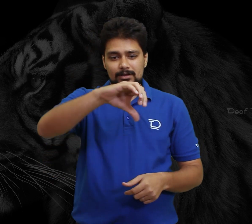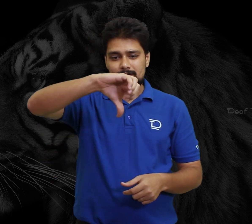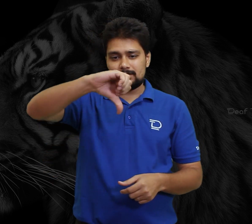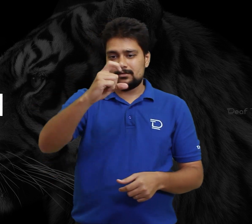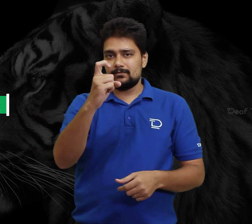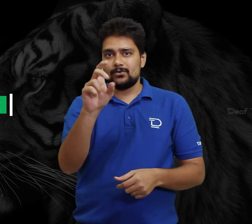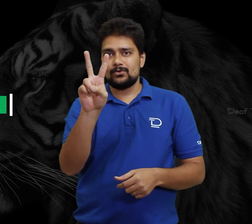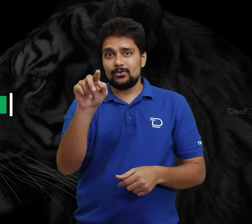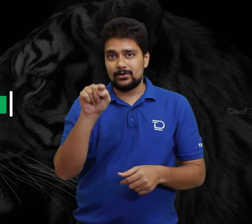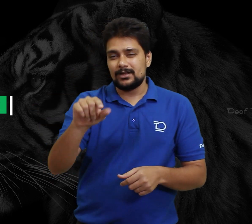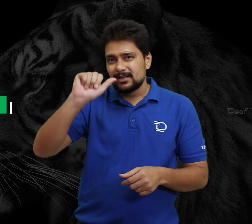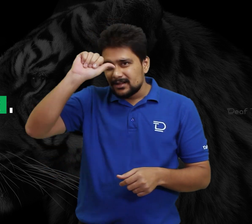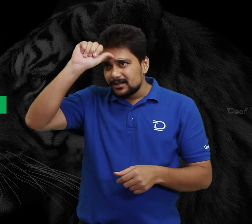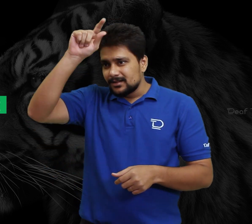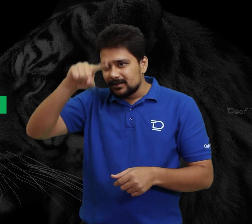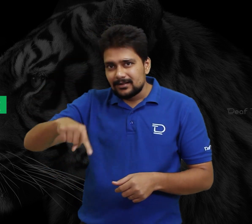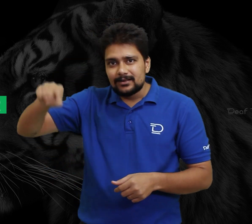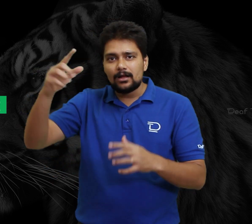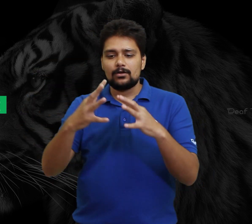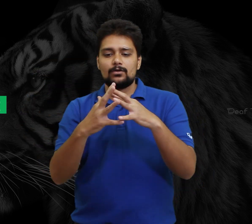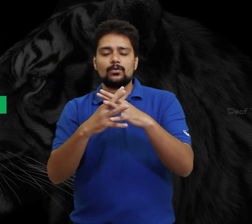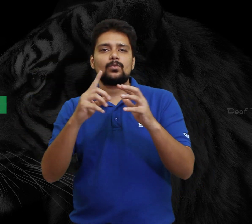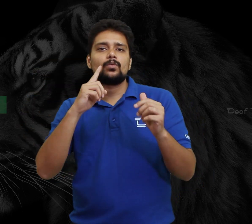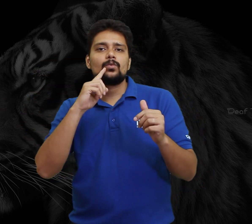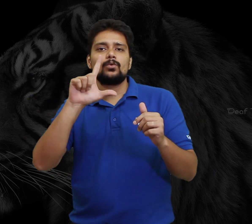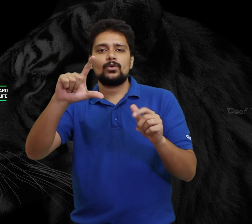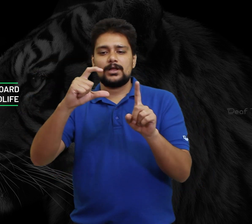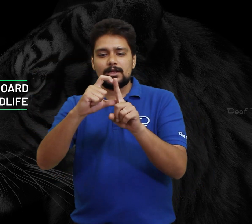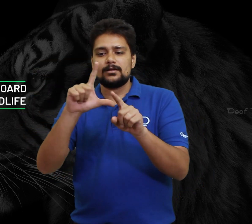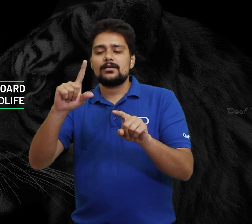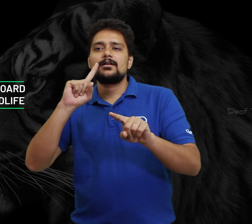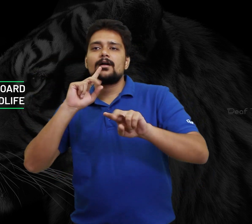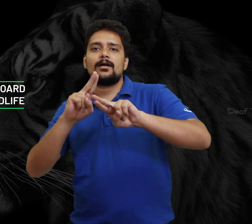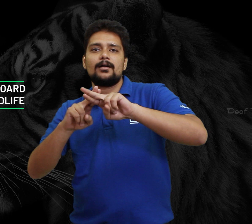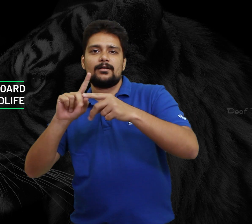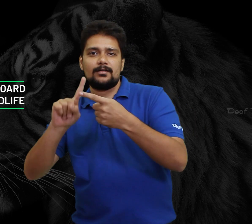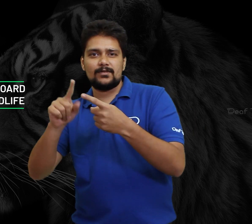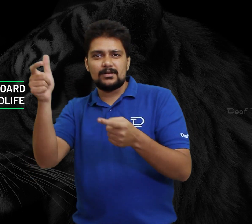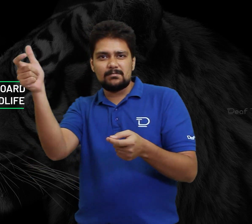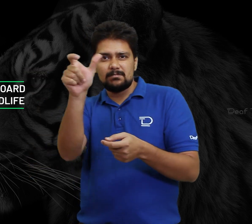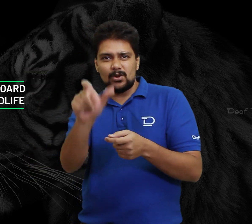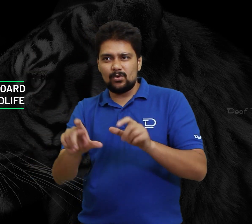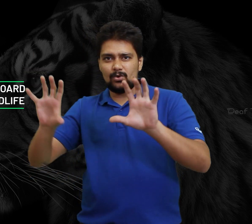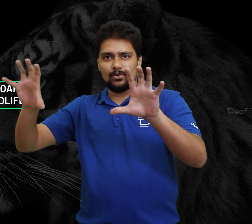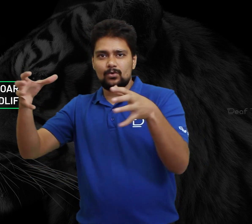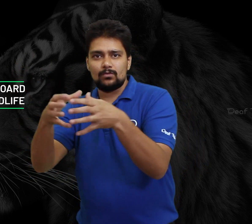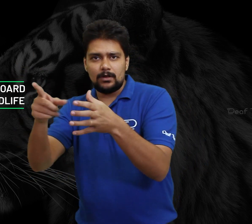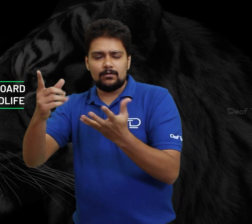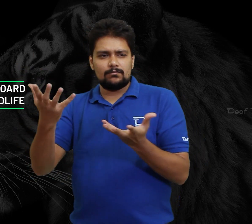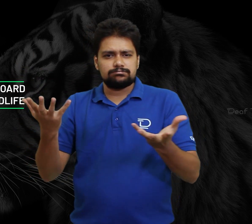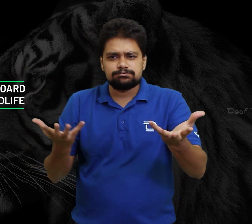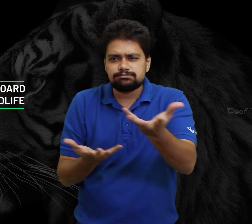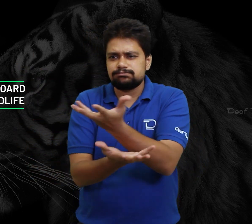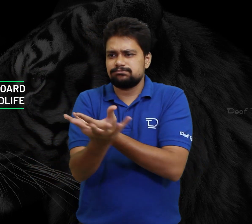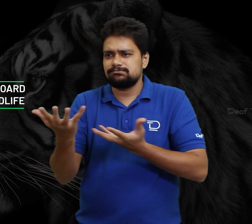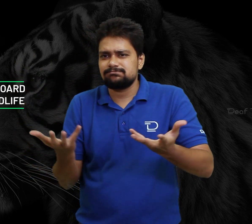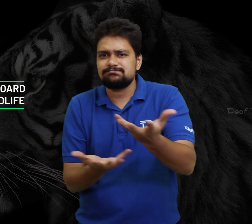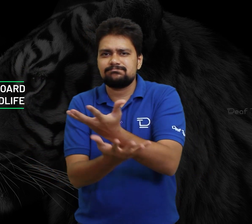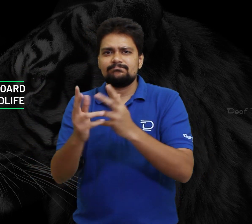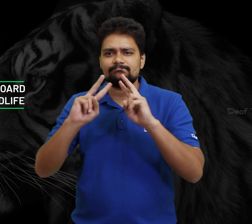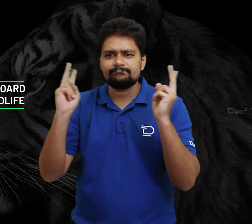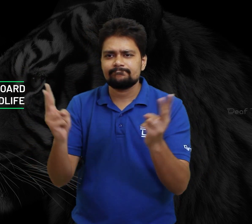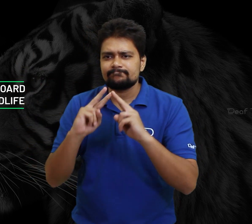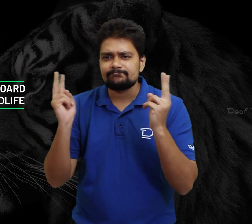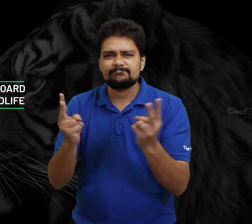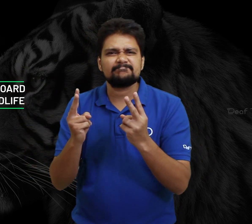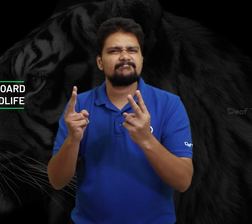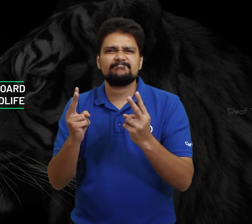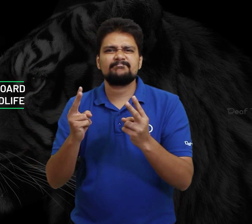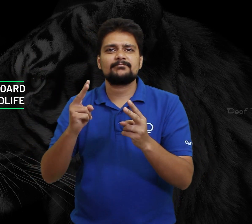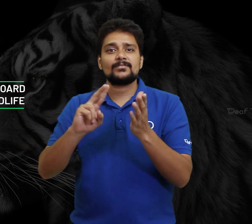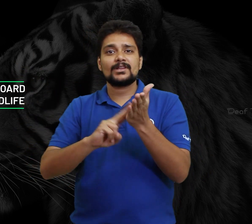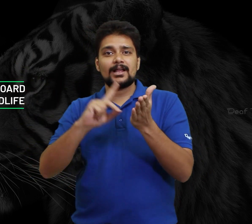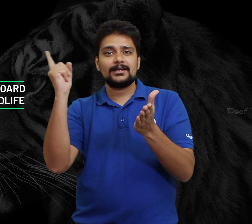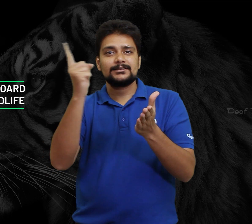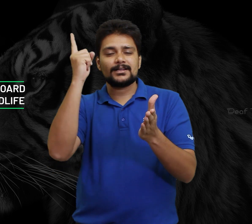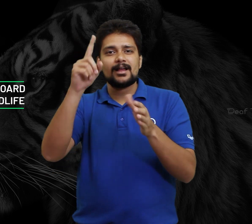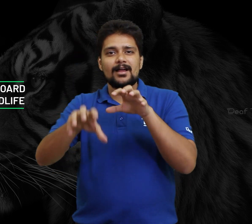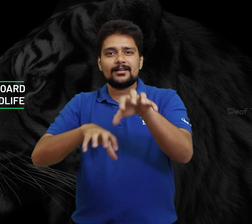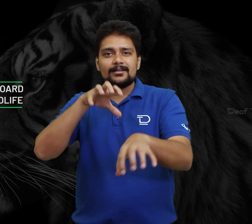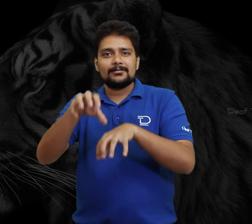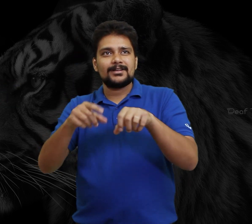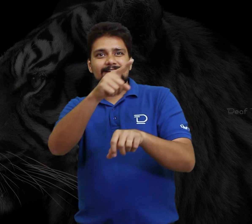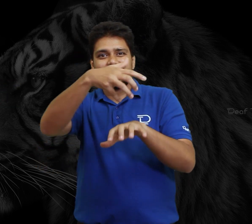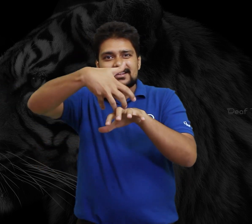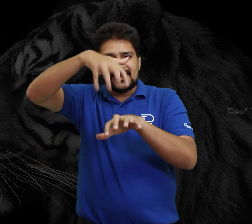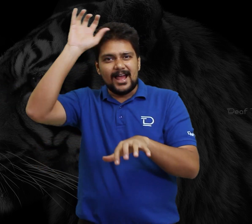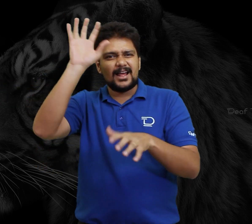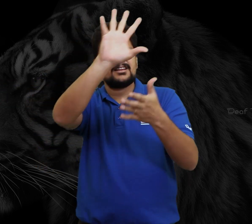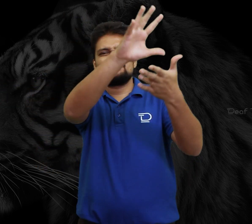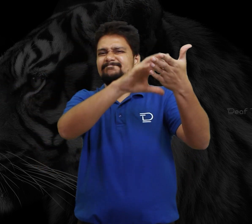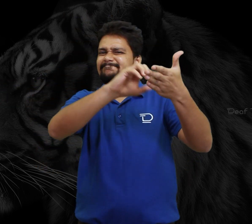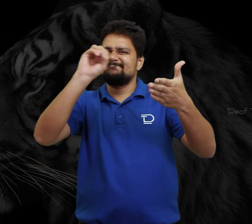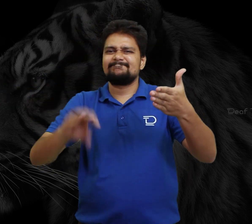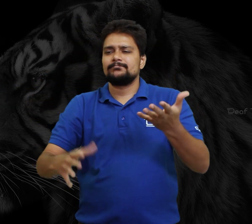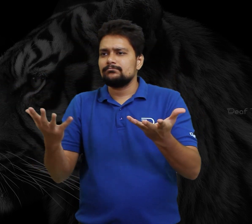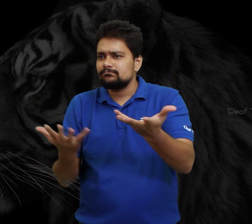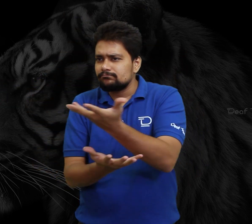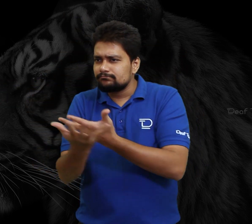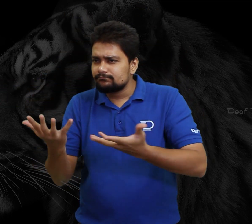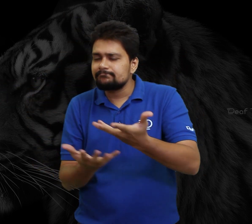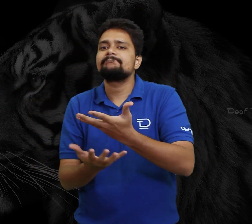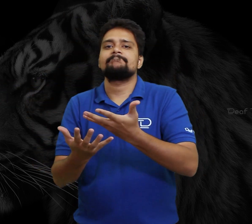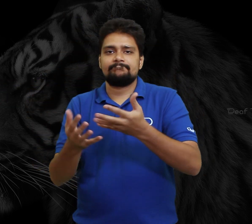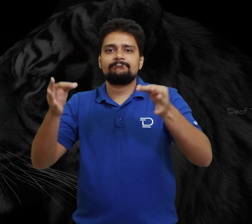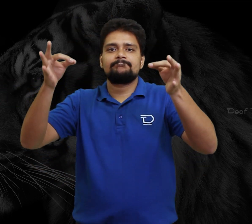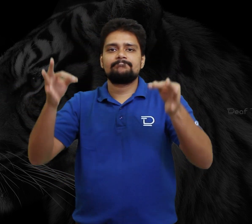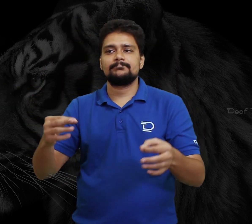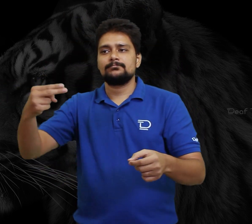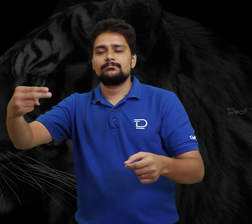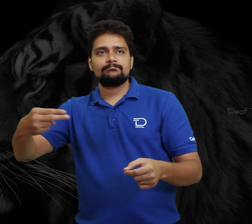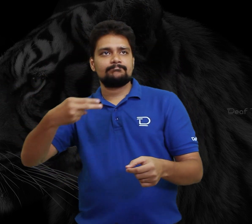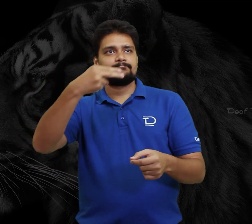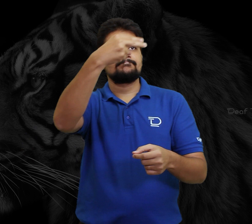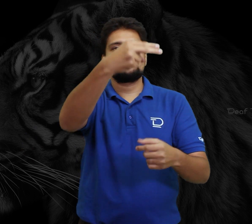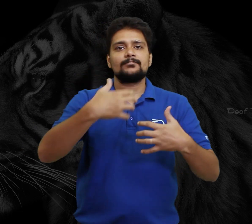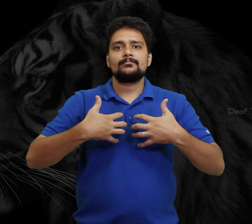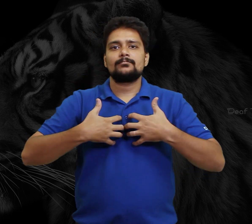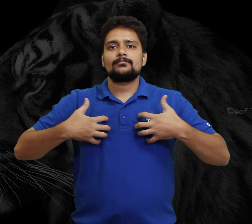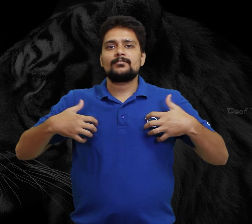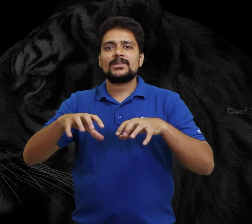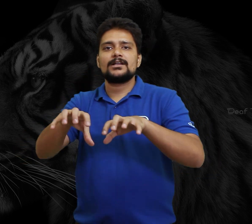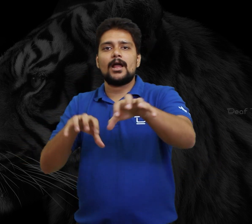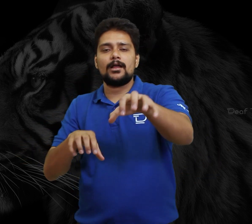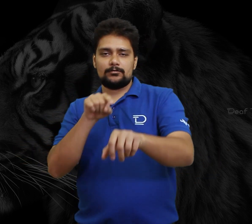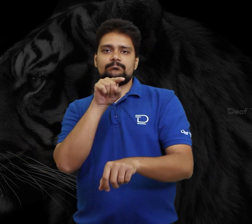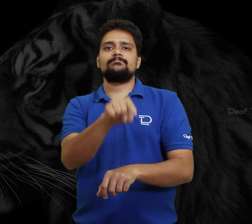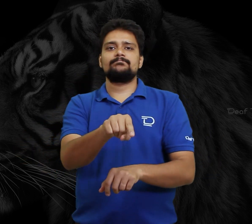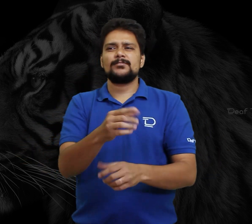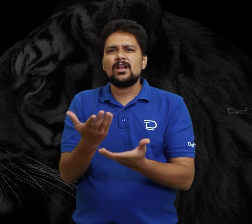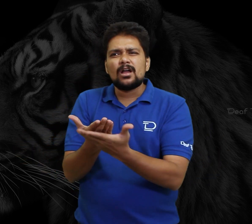But in 1972, the Bengal tiger was adopted as the national animal in a meeting of the Indian Board for Wildlife.